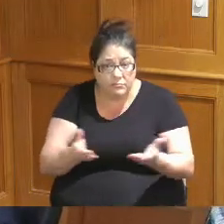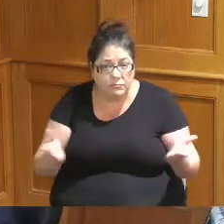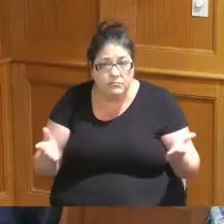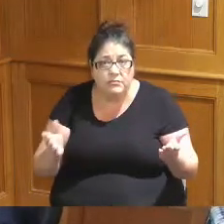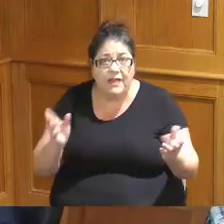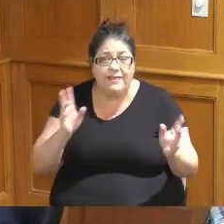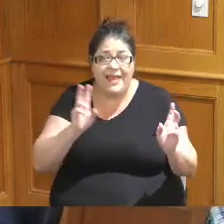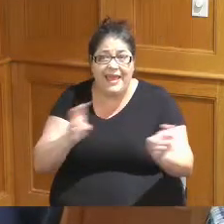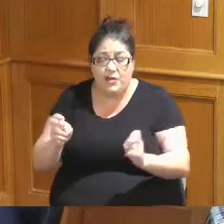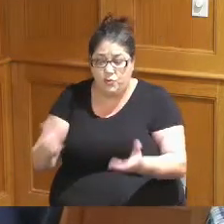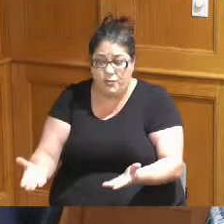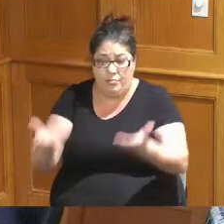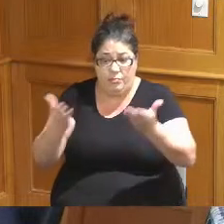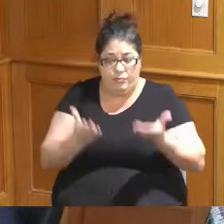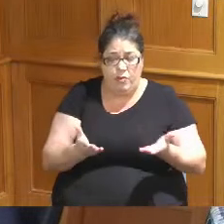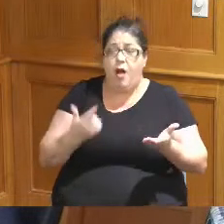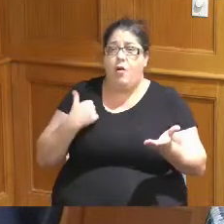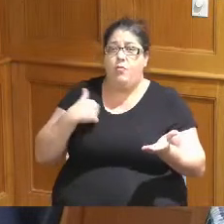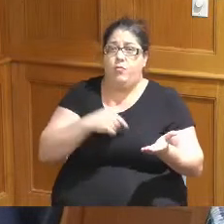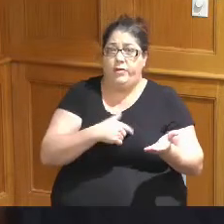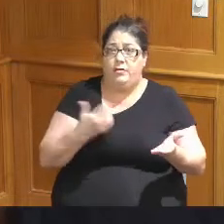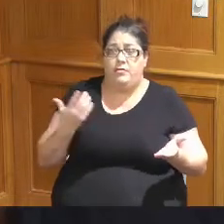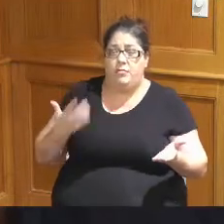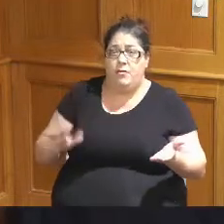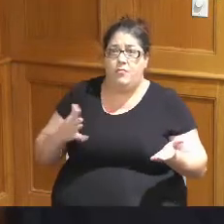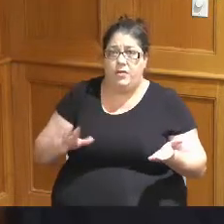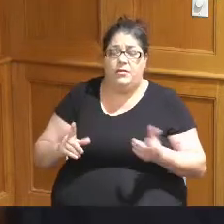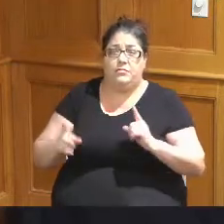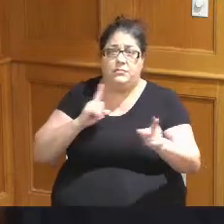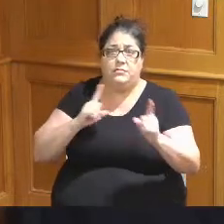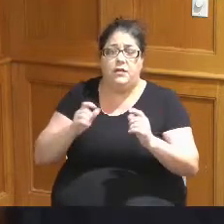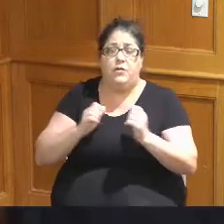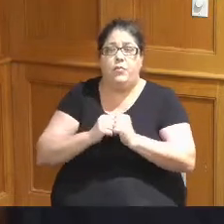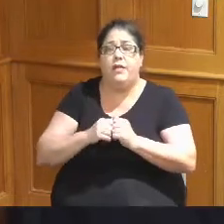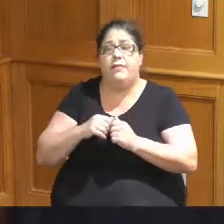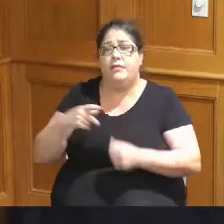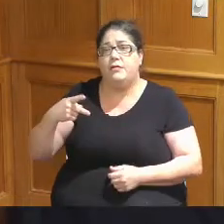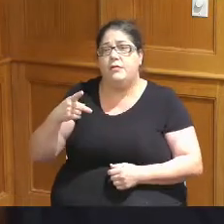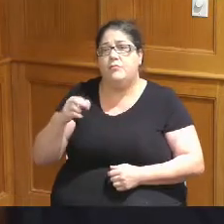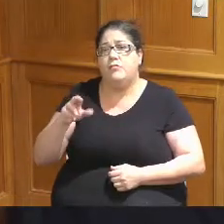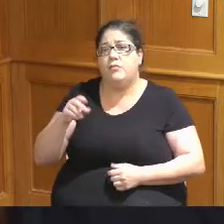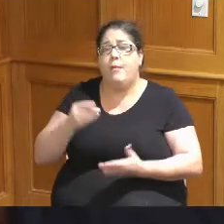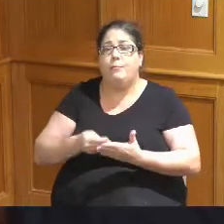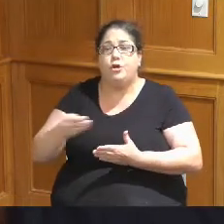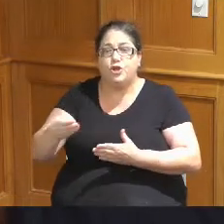have been raised are issues that we have discussed with the procure with the Office of purchasing as